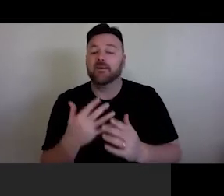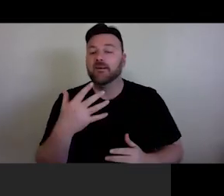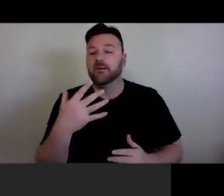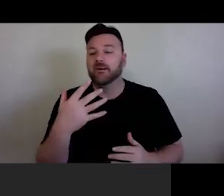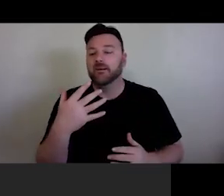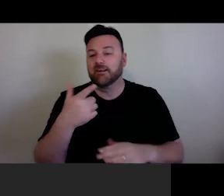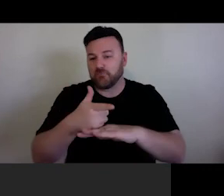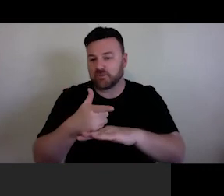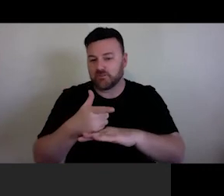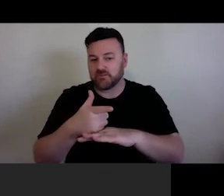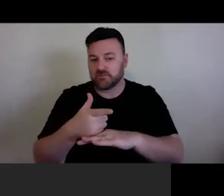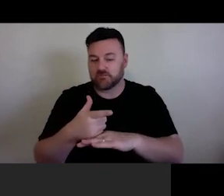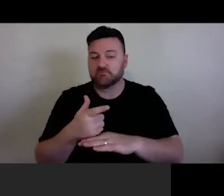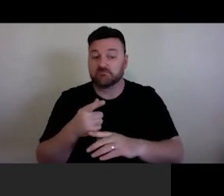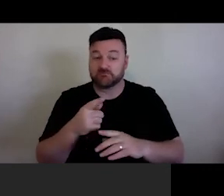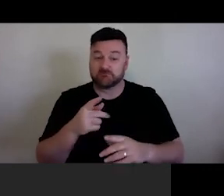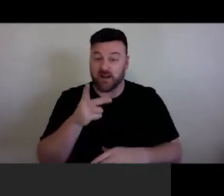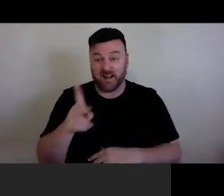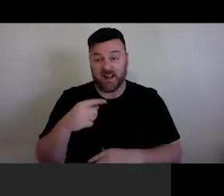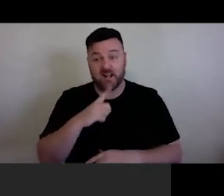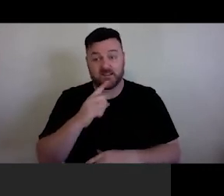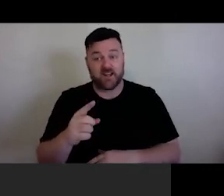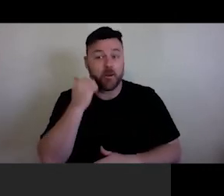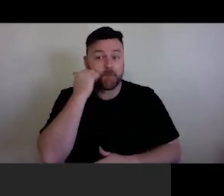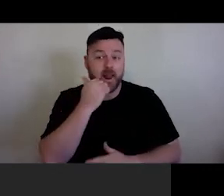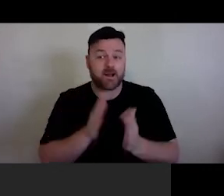cameras because they work directly with the video switcher and I think